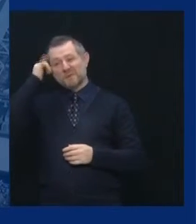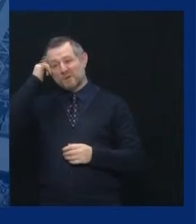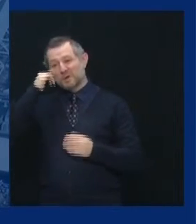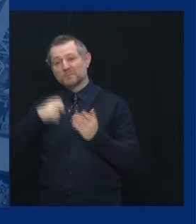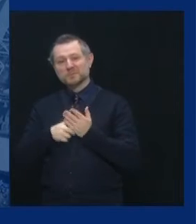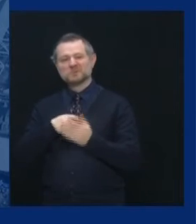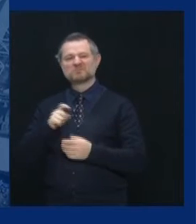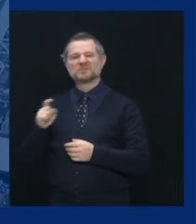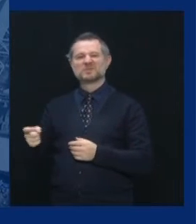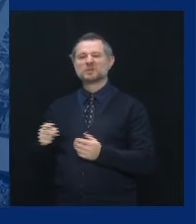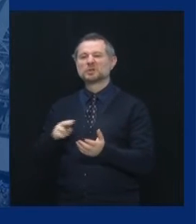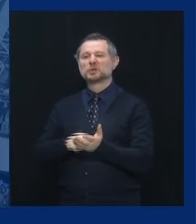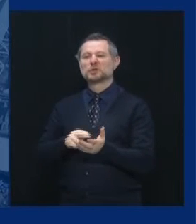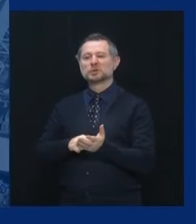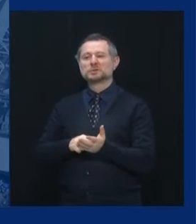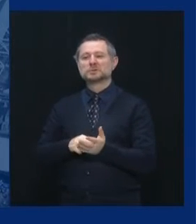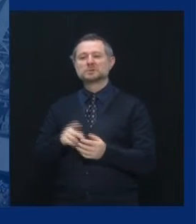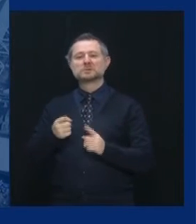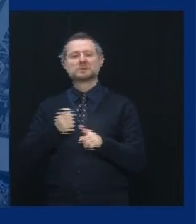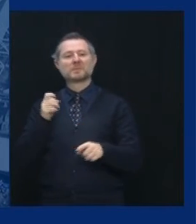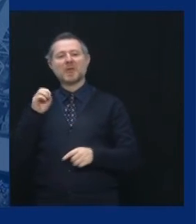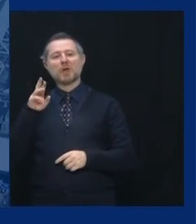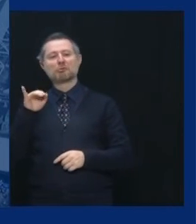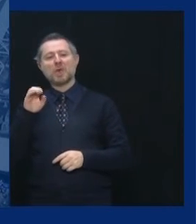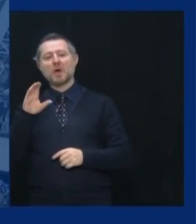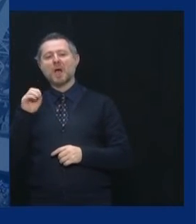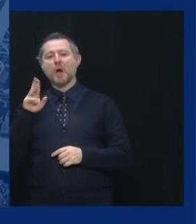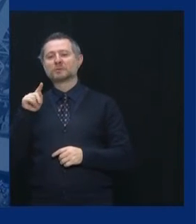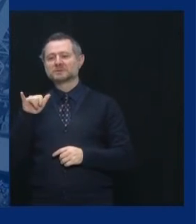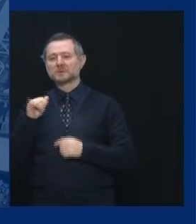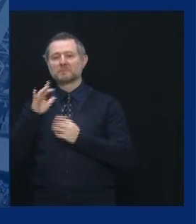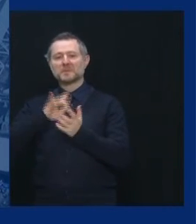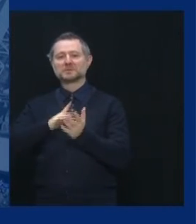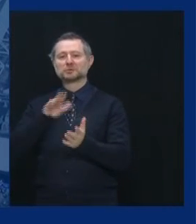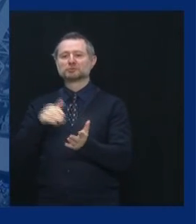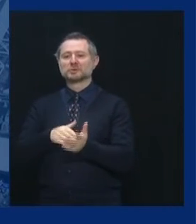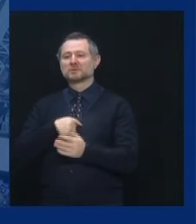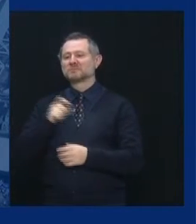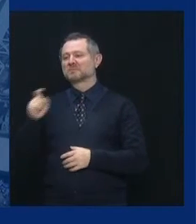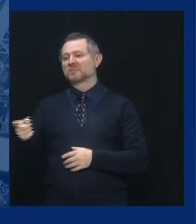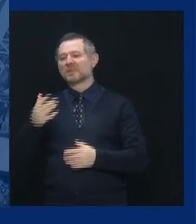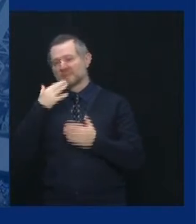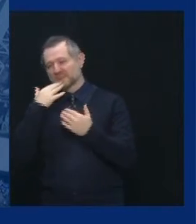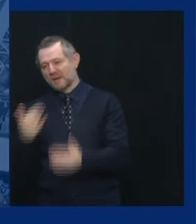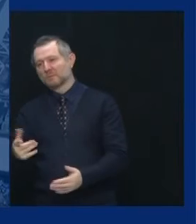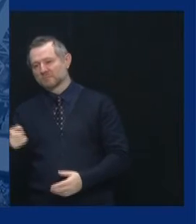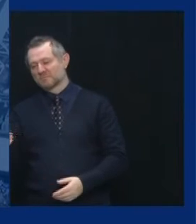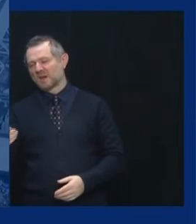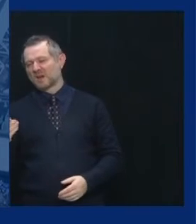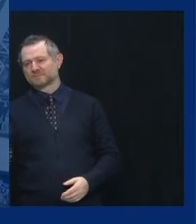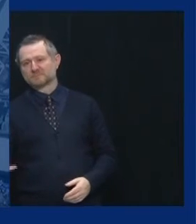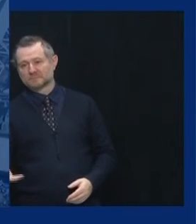BUT I'LL GIVE MY BILLS TICKET TO